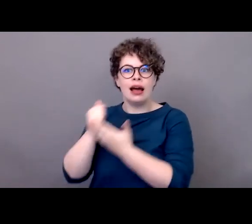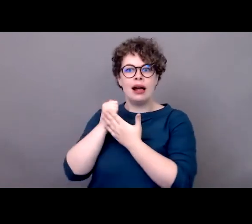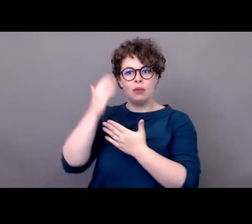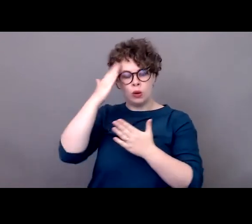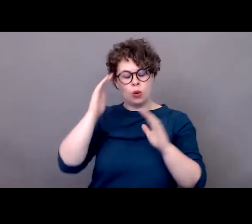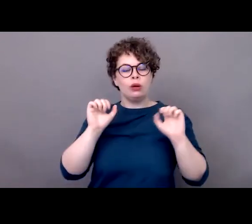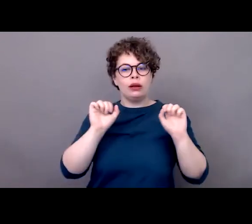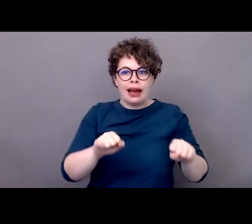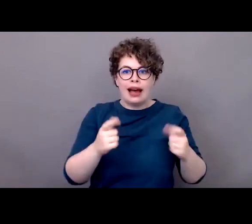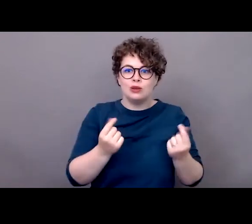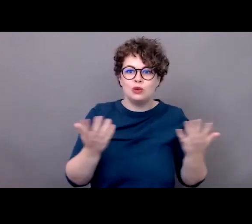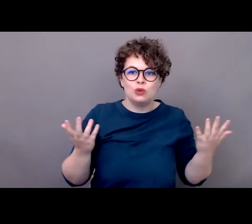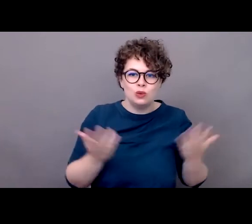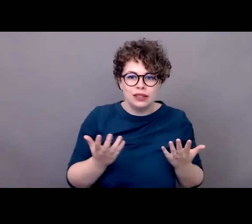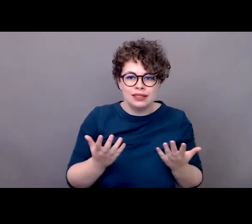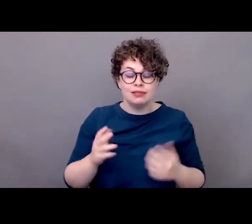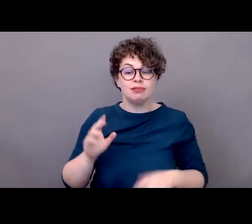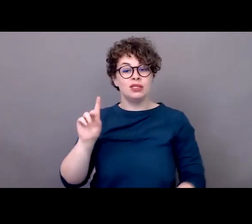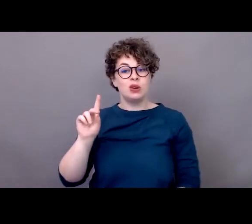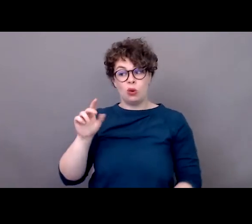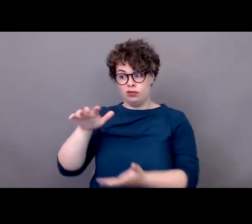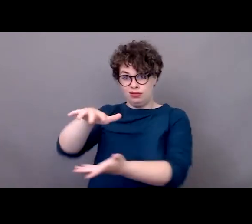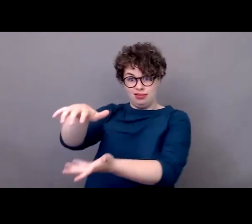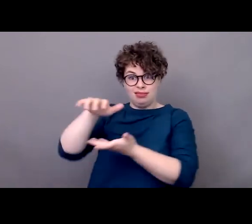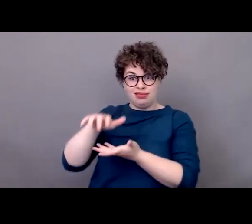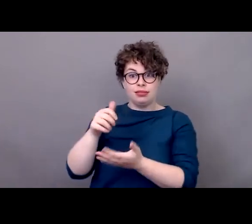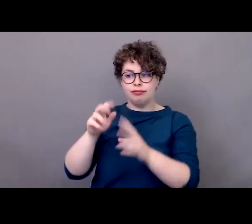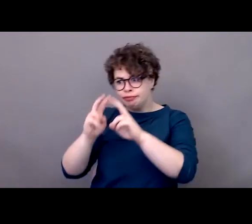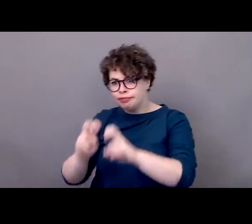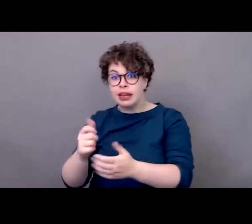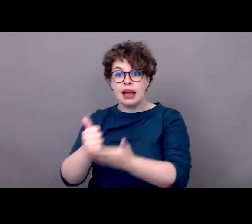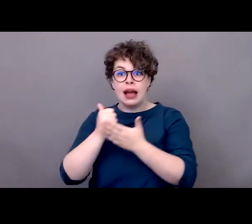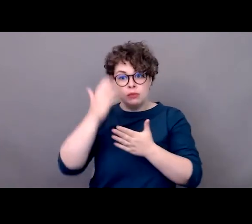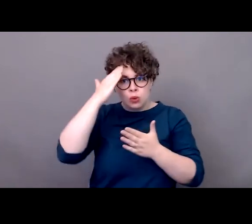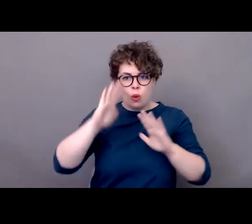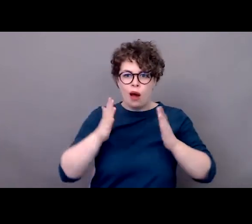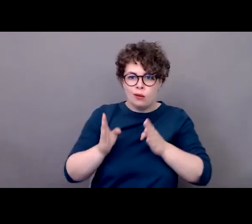So, data helps with planning services, with the best implementation of services,